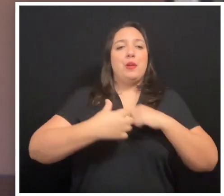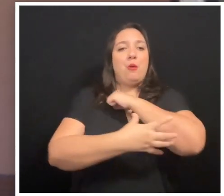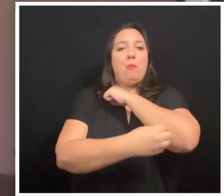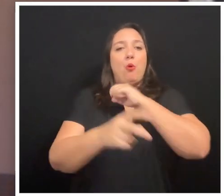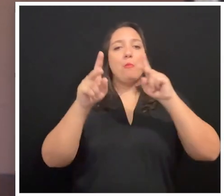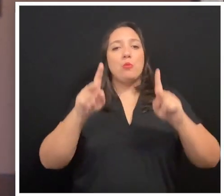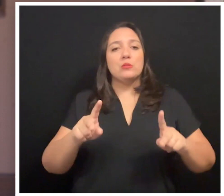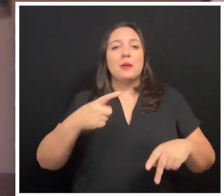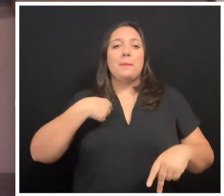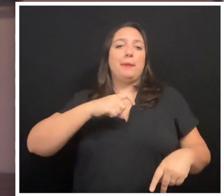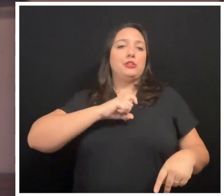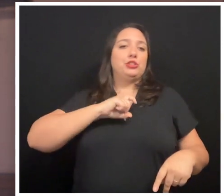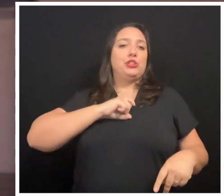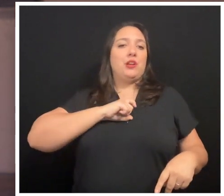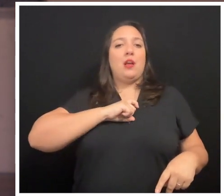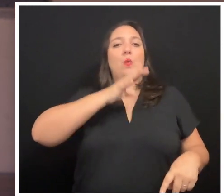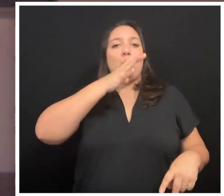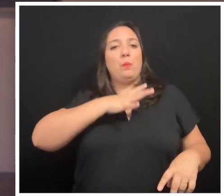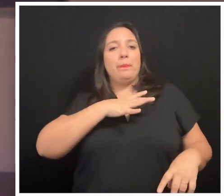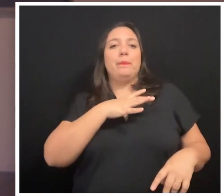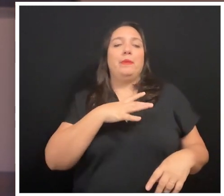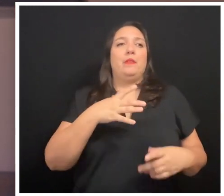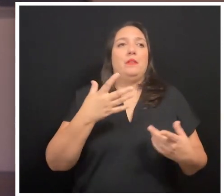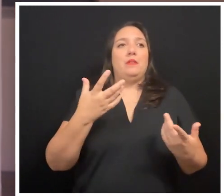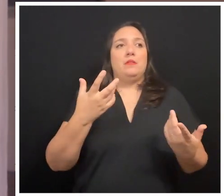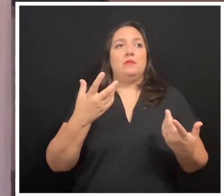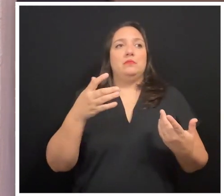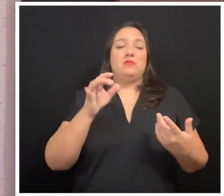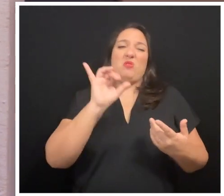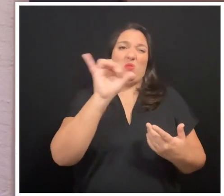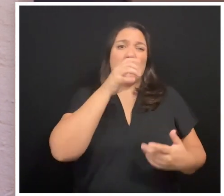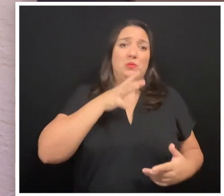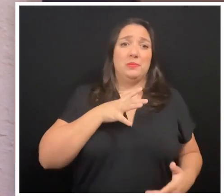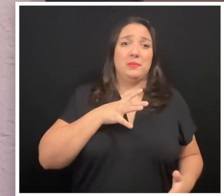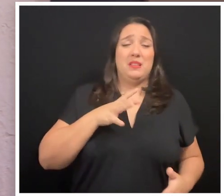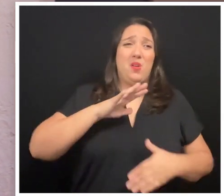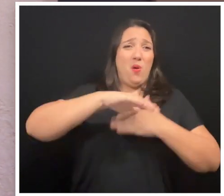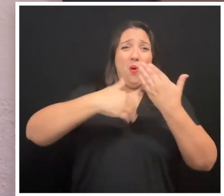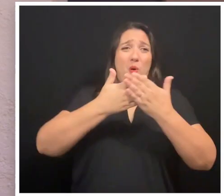feeling like the other as Chicana, feeling like the other as a woman, all of those things intersected